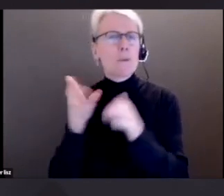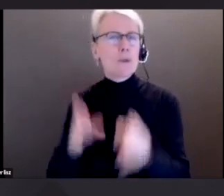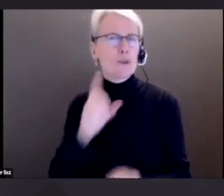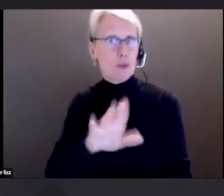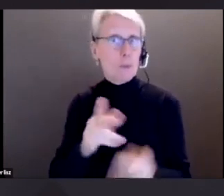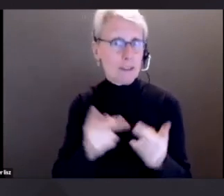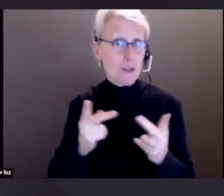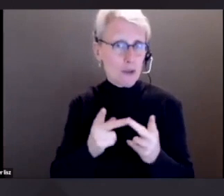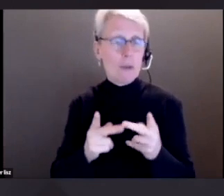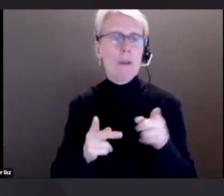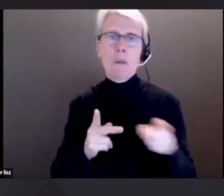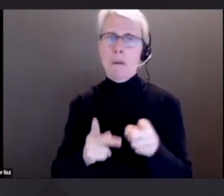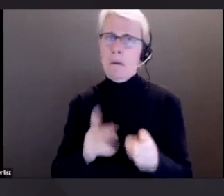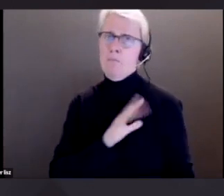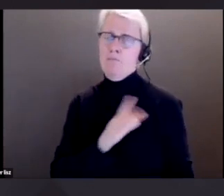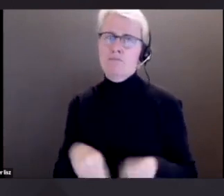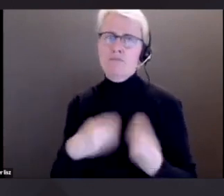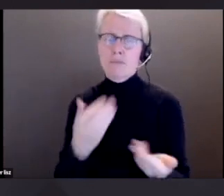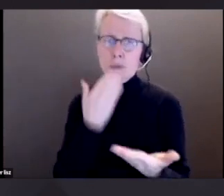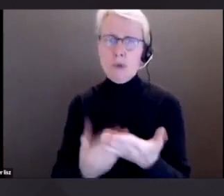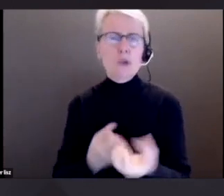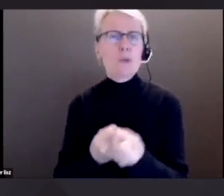and employment, as well as providing insight